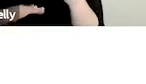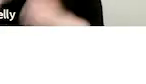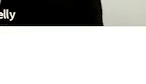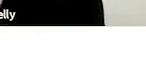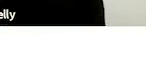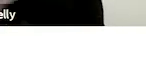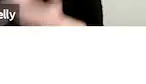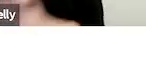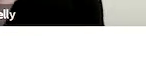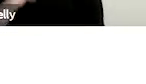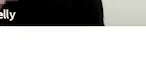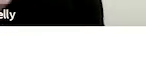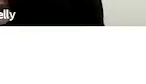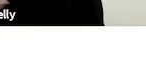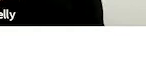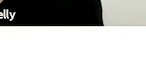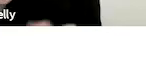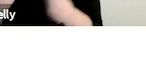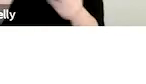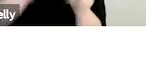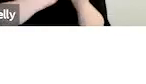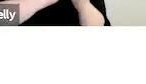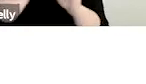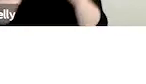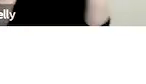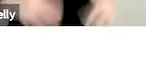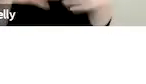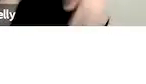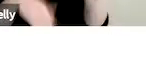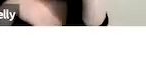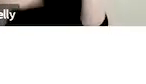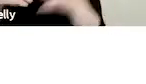people who are doing a fantastic job, but there’s also those who need that little bit of a push.